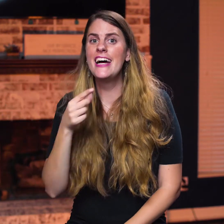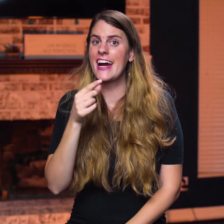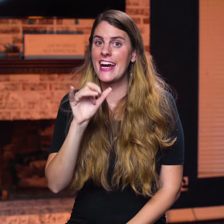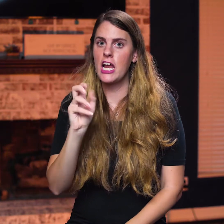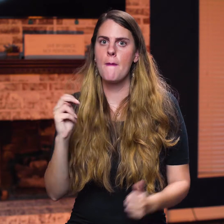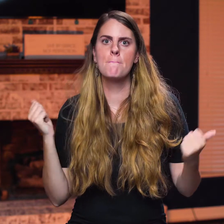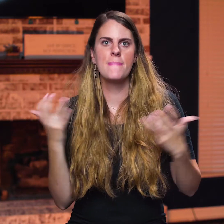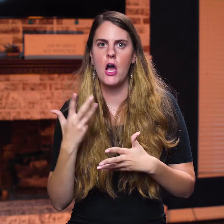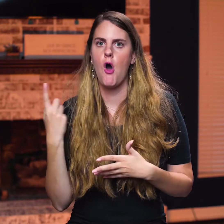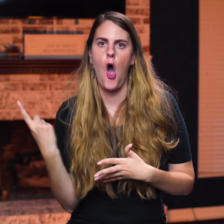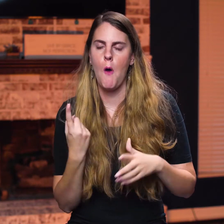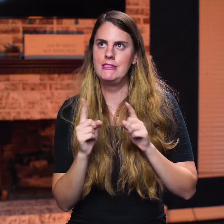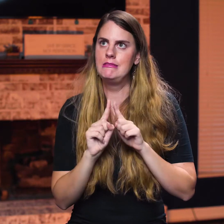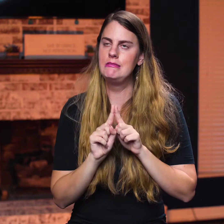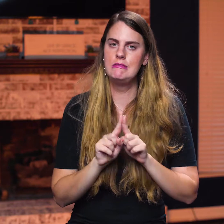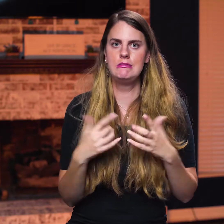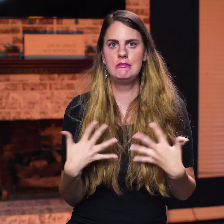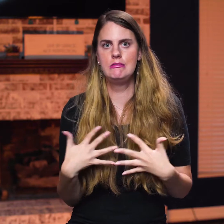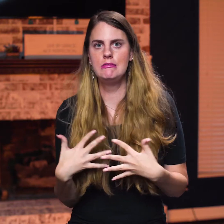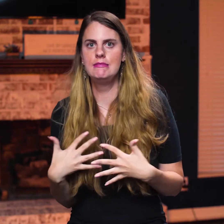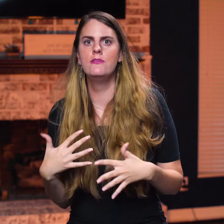Gideon’s fear is always with him,